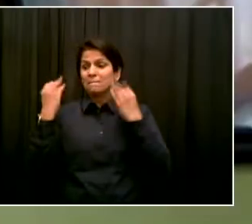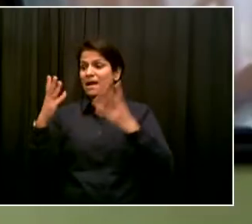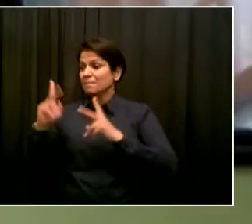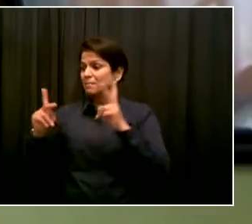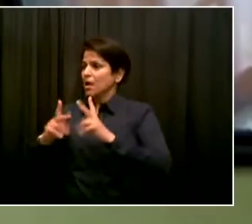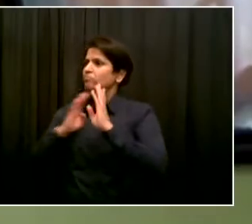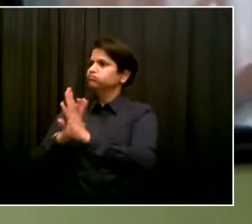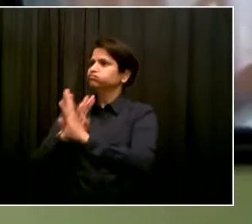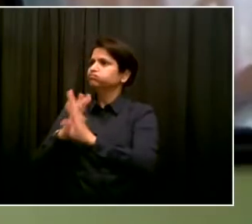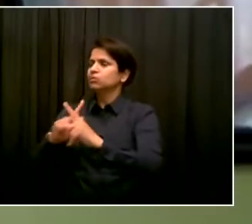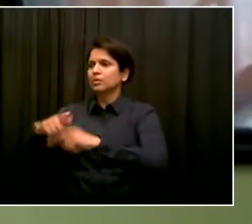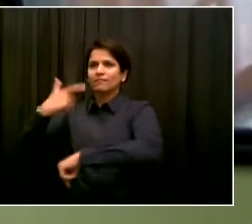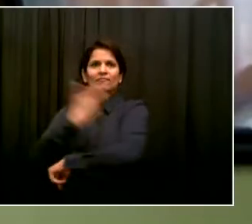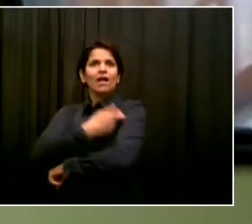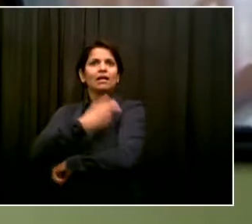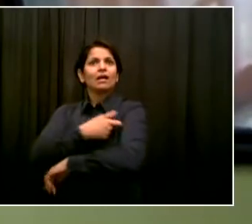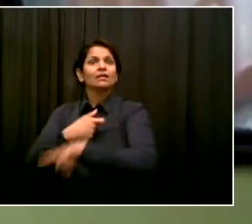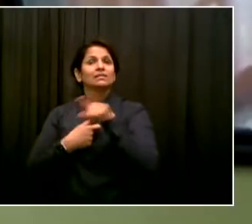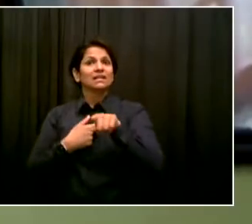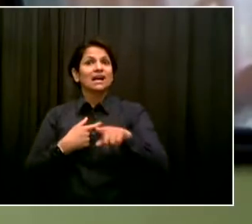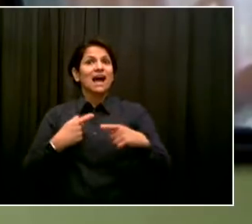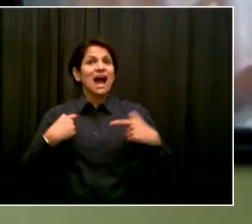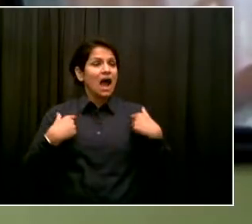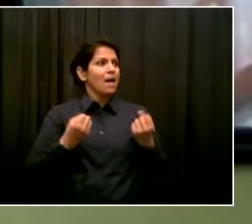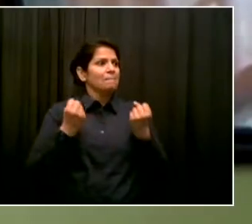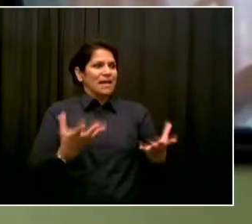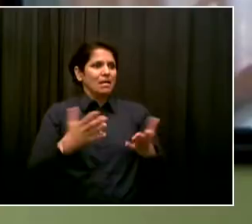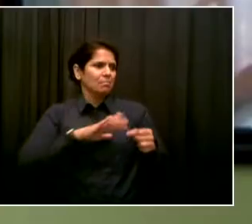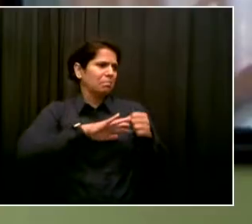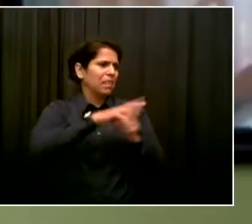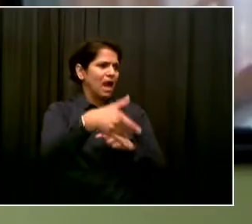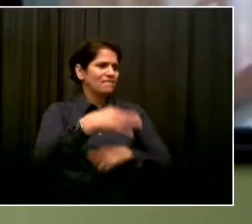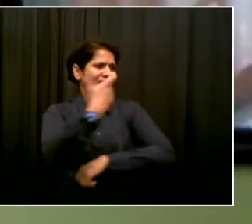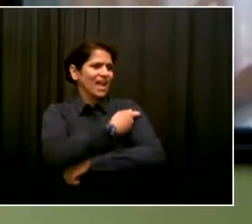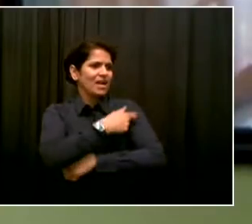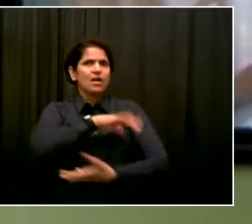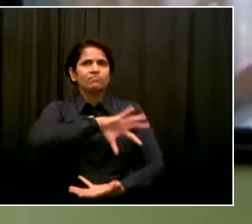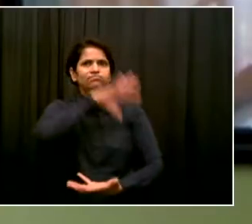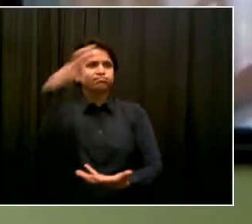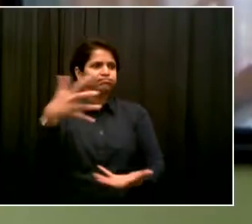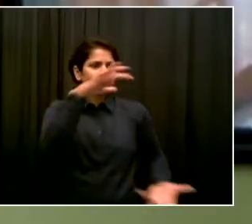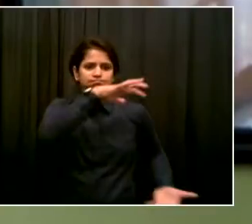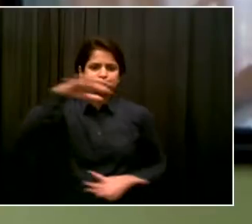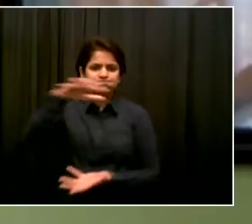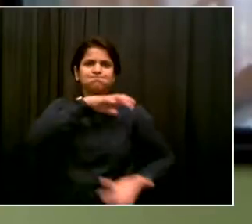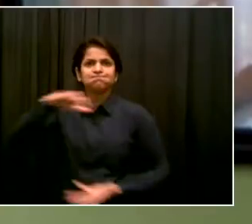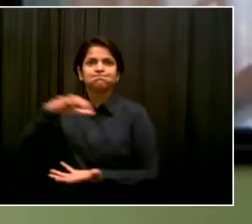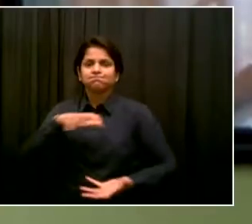KNOW THAT WE HAVE THE SUPPLY THAT WE NEED TO GET PEOPLE TO GET VACCINATED.